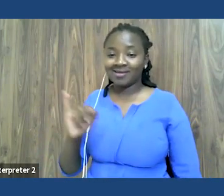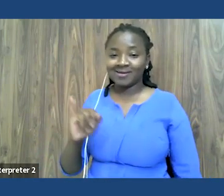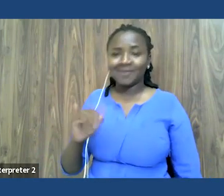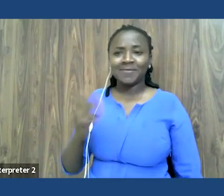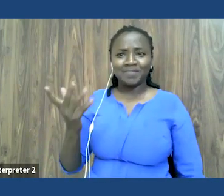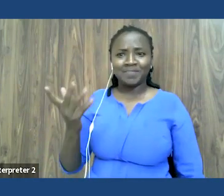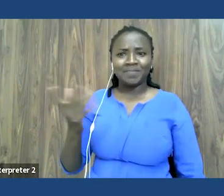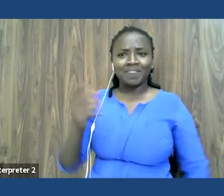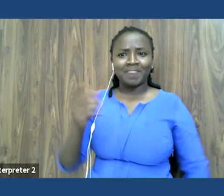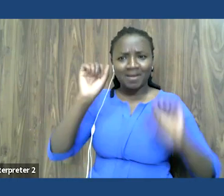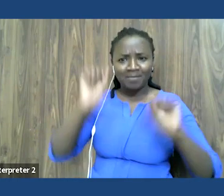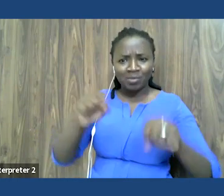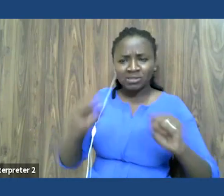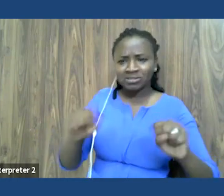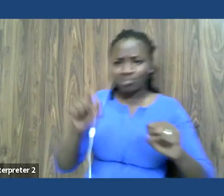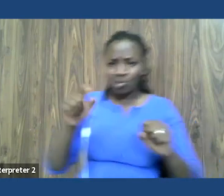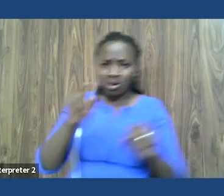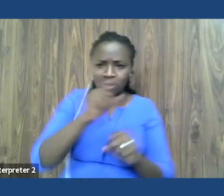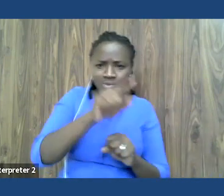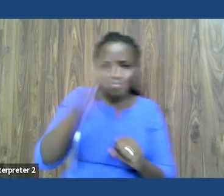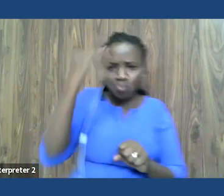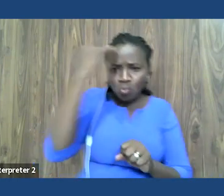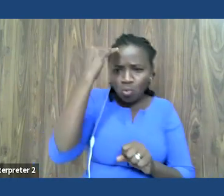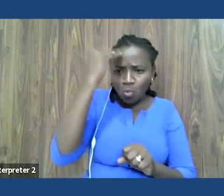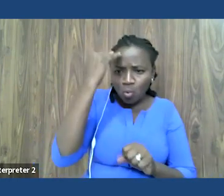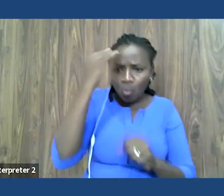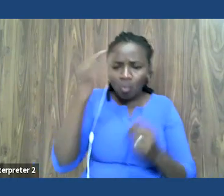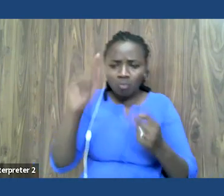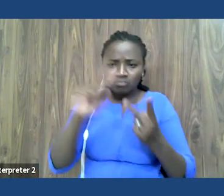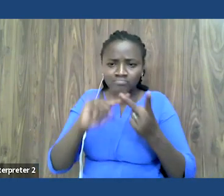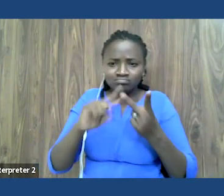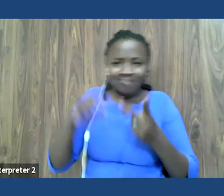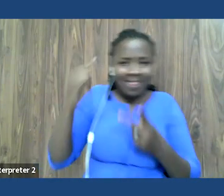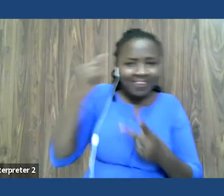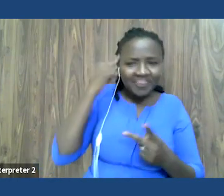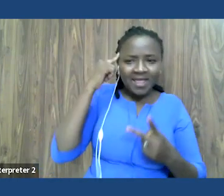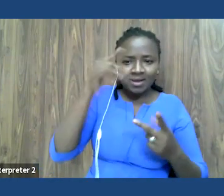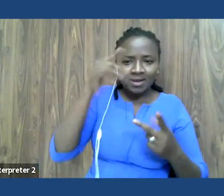and also experience.